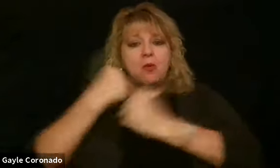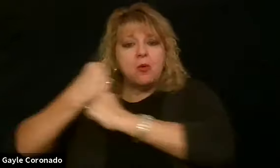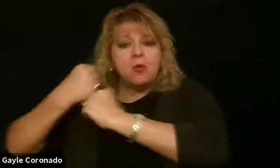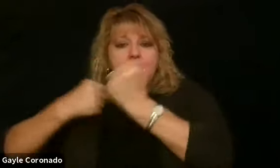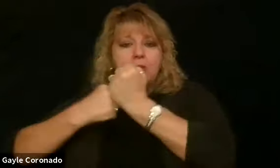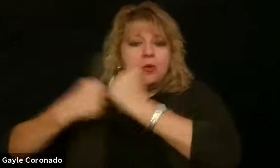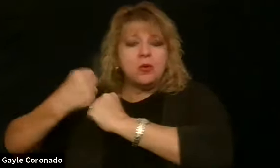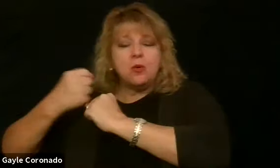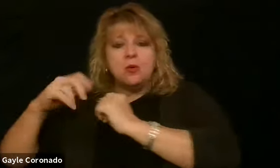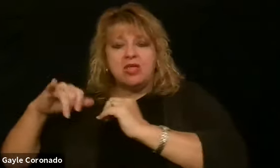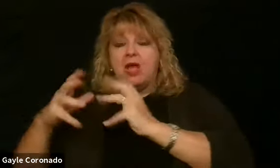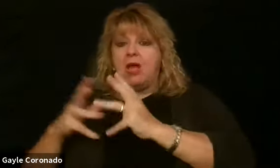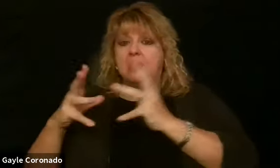where a lot of the source comes from.